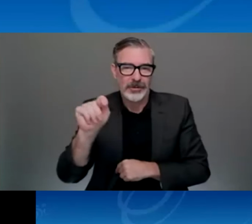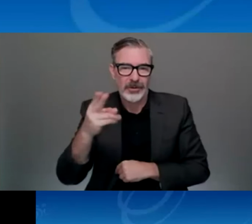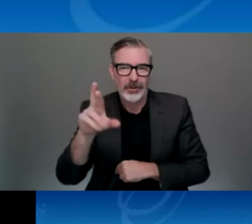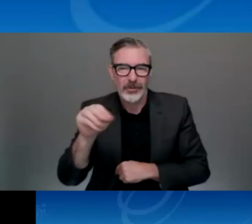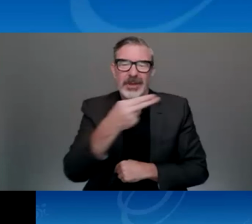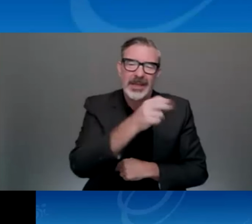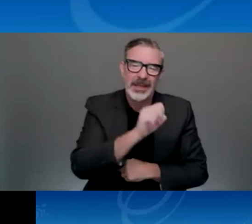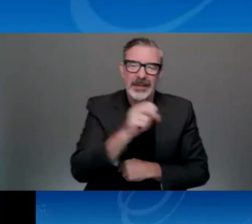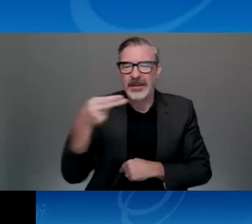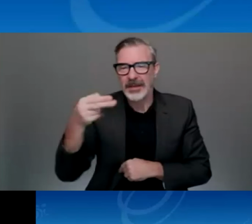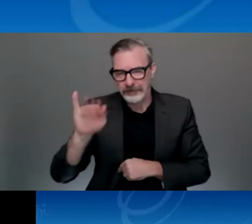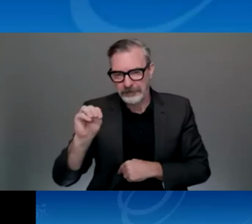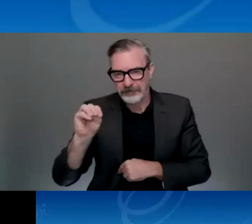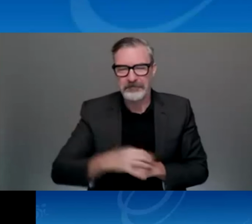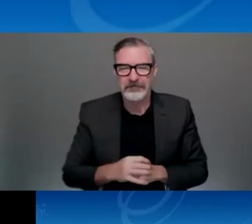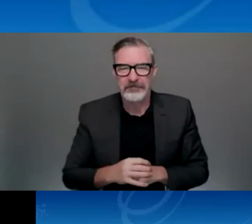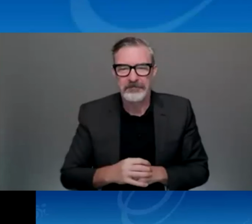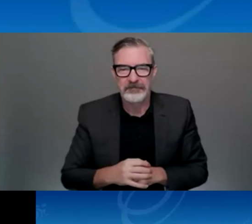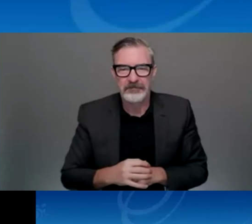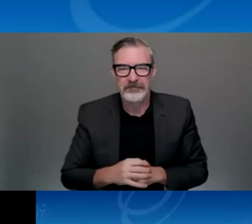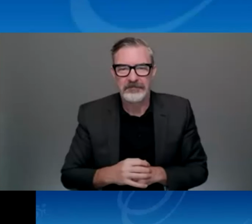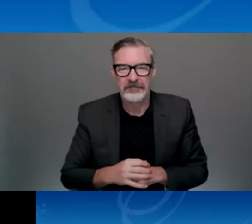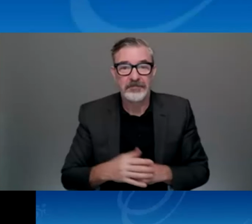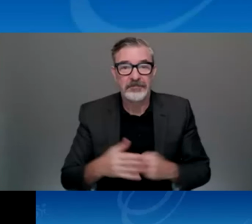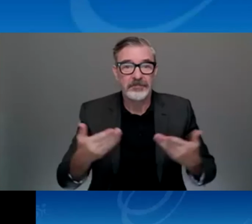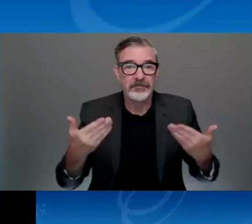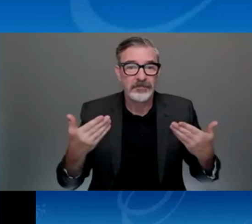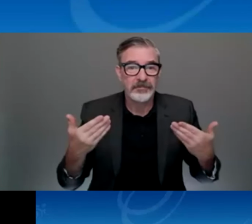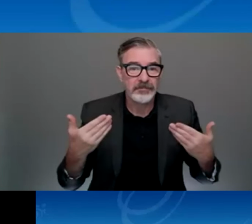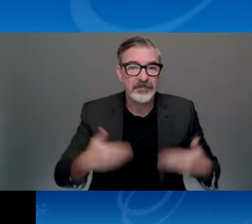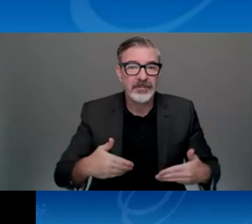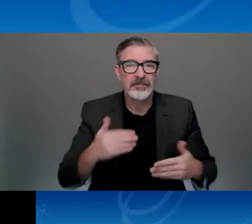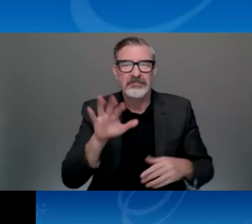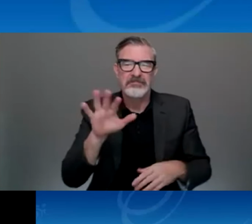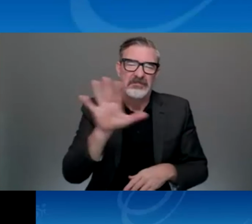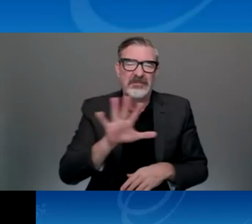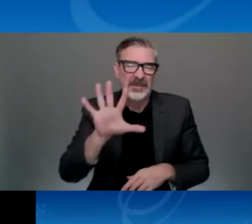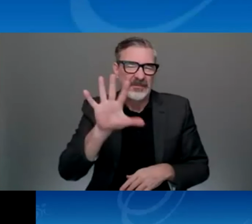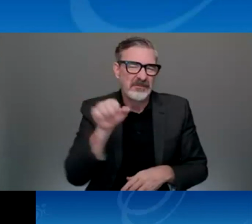I am, early middle aged male, Caucasian,